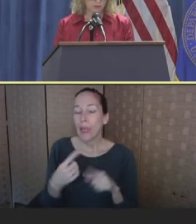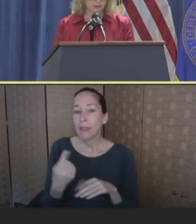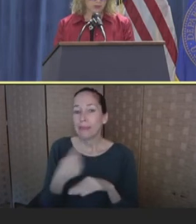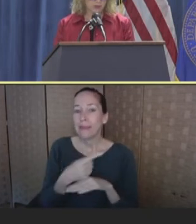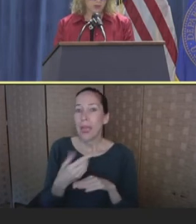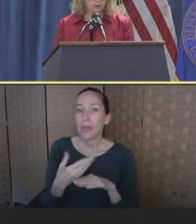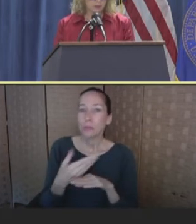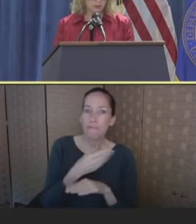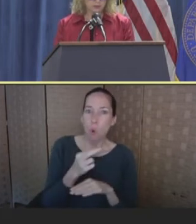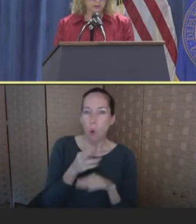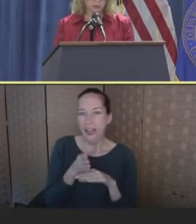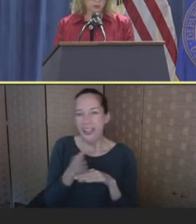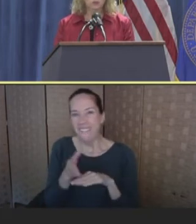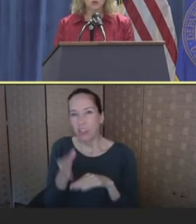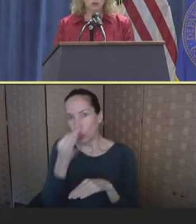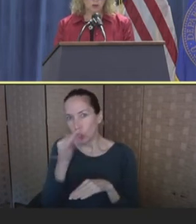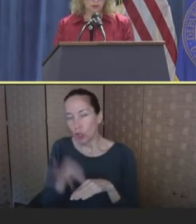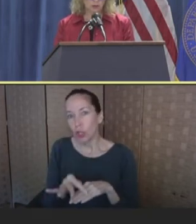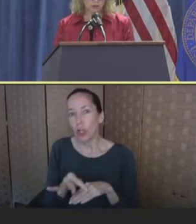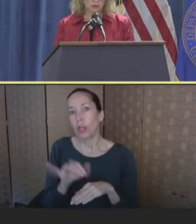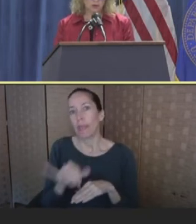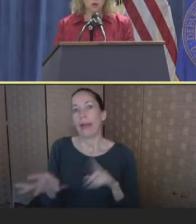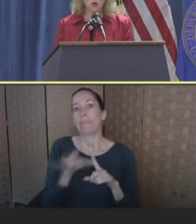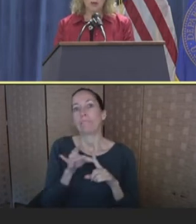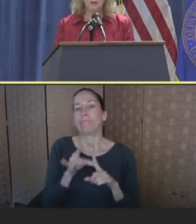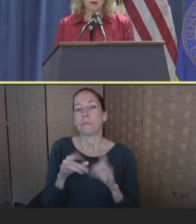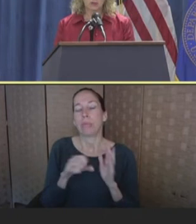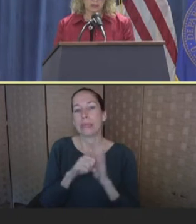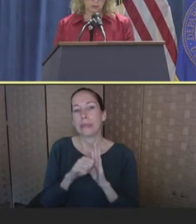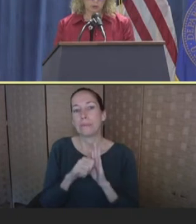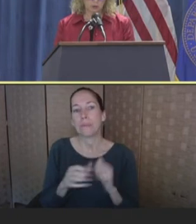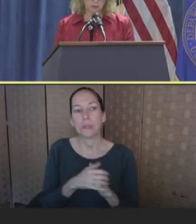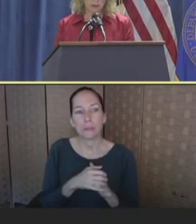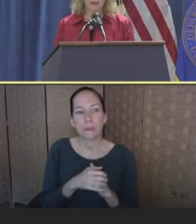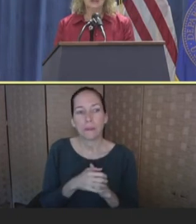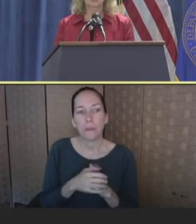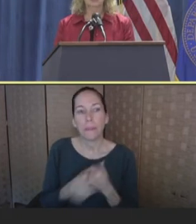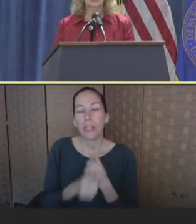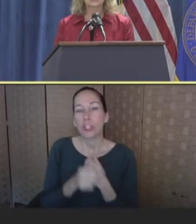People that are exposed to polio are at risk for non-paralytic poliomyelitis three to six